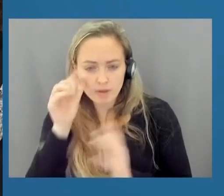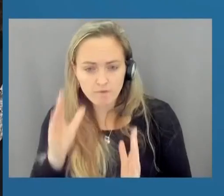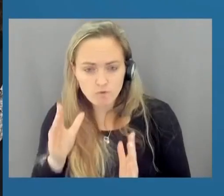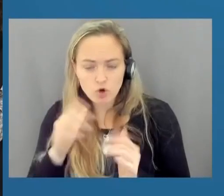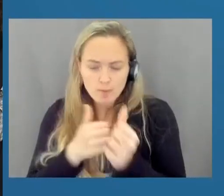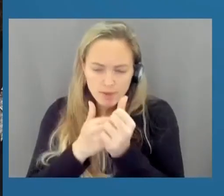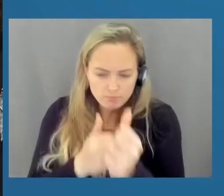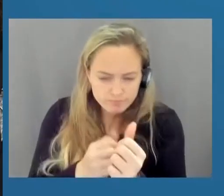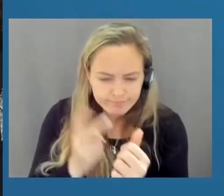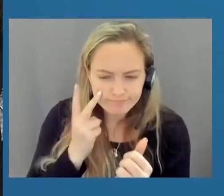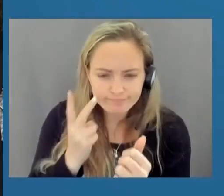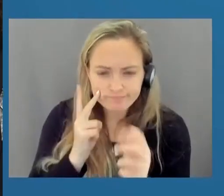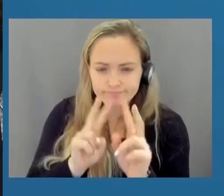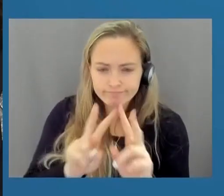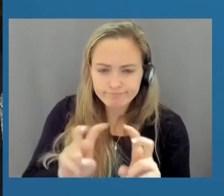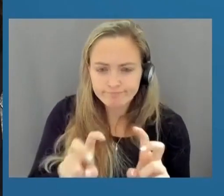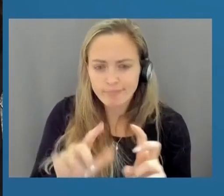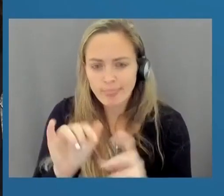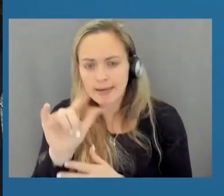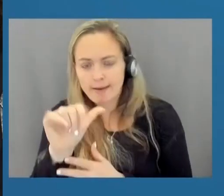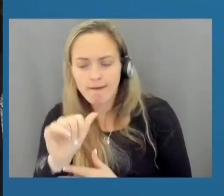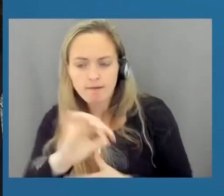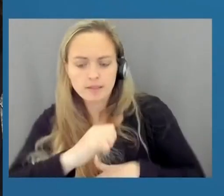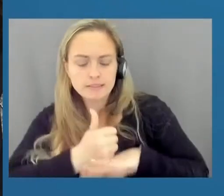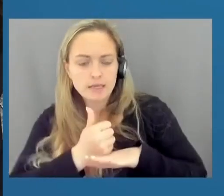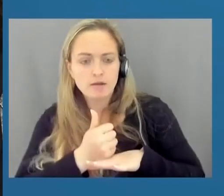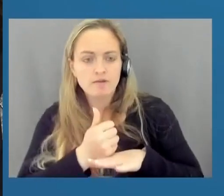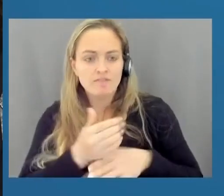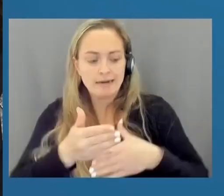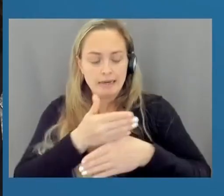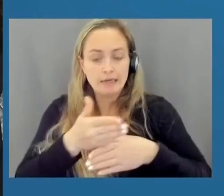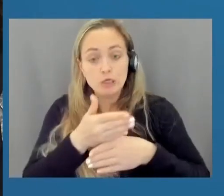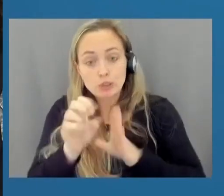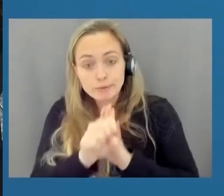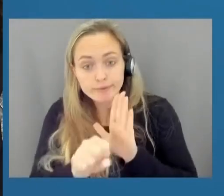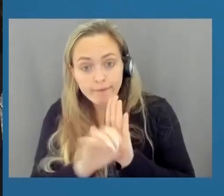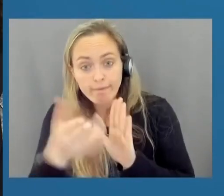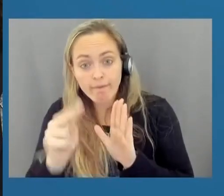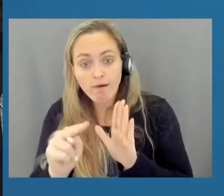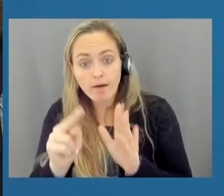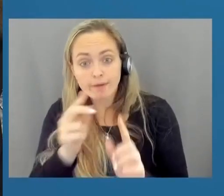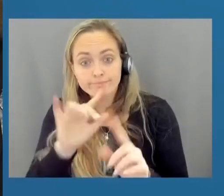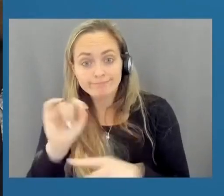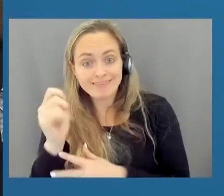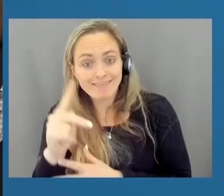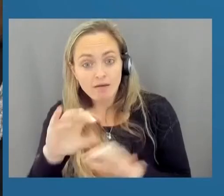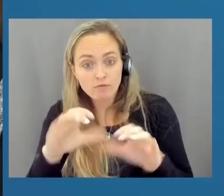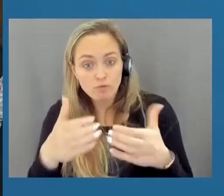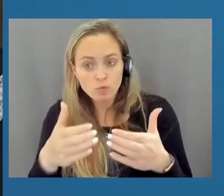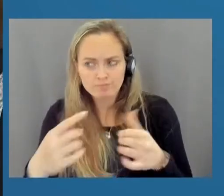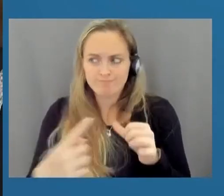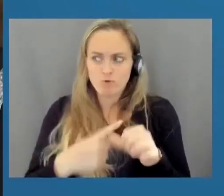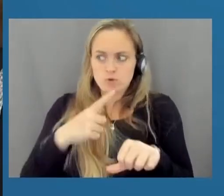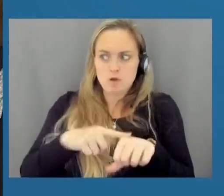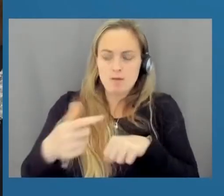The one of the first things I did was create an interstate gun task force, the first in the nation. I think we now have 11 states that cooperate,